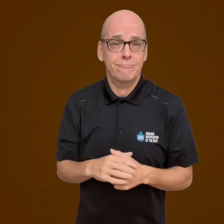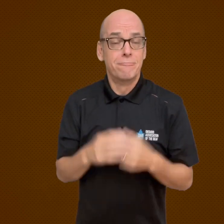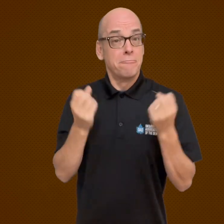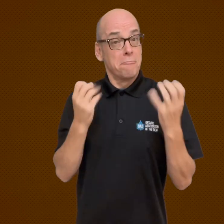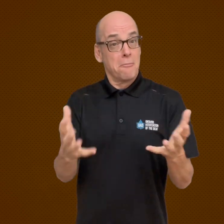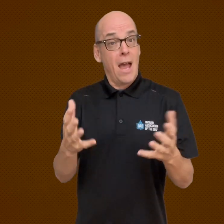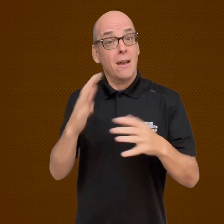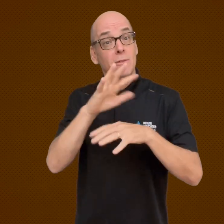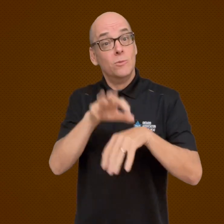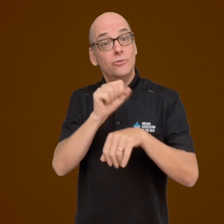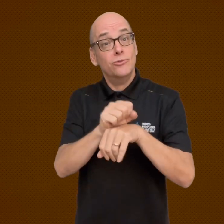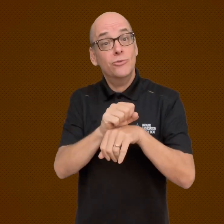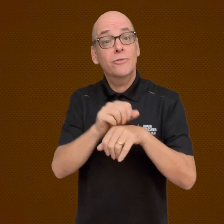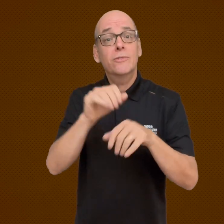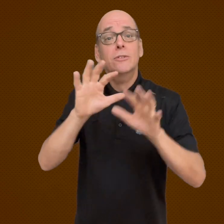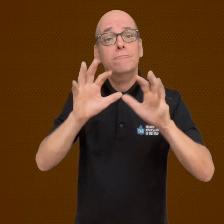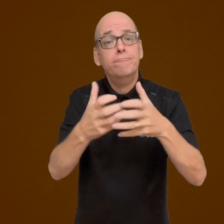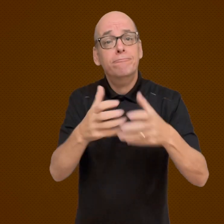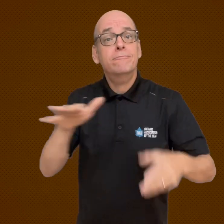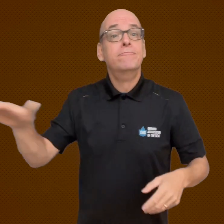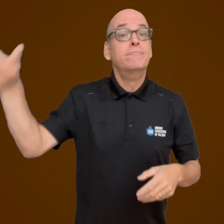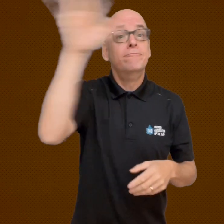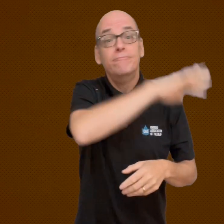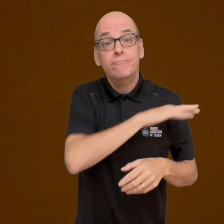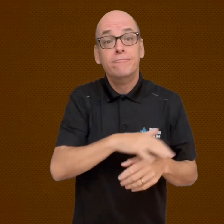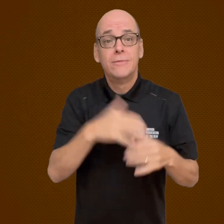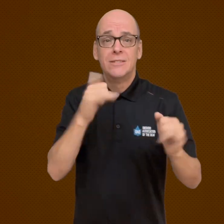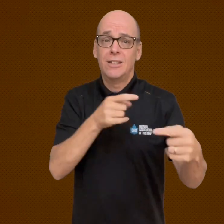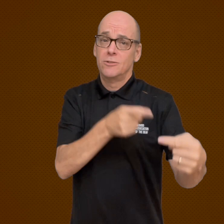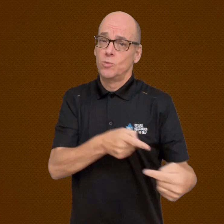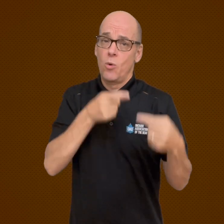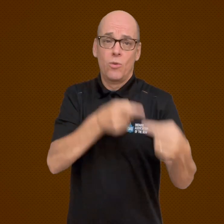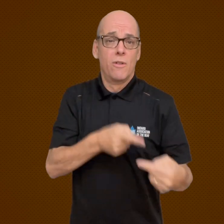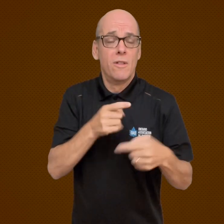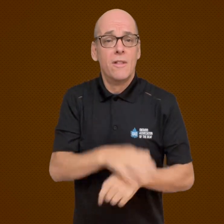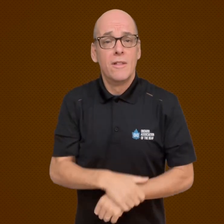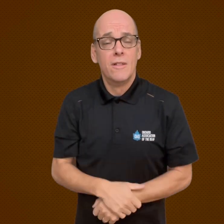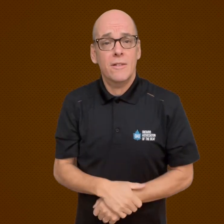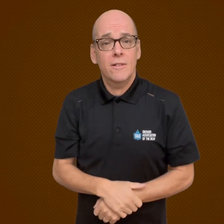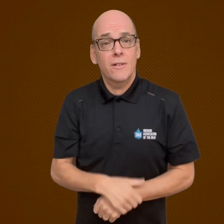Many Indigenous who live on reservations are still struggling.